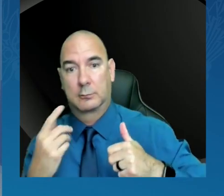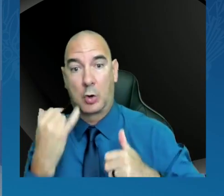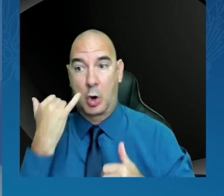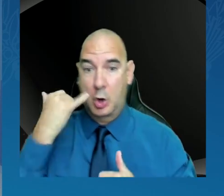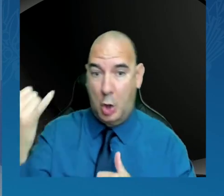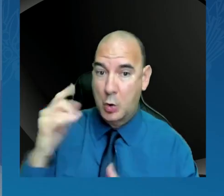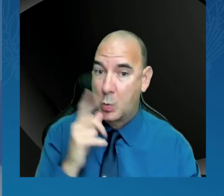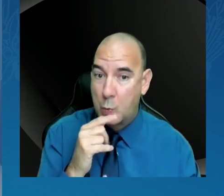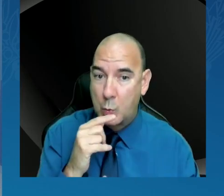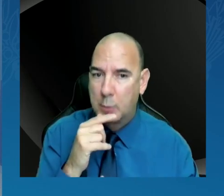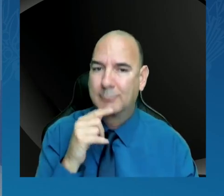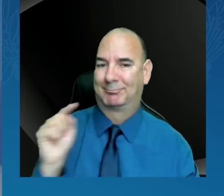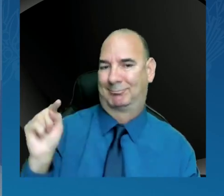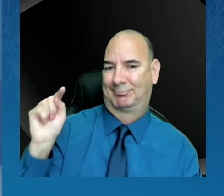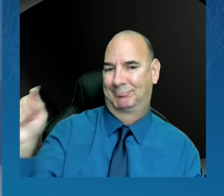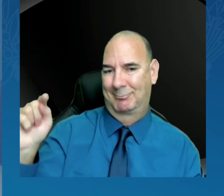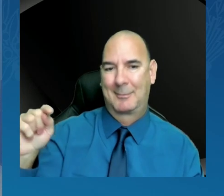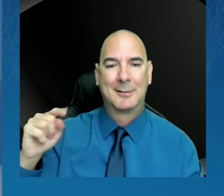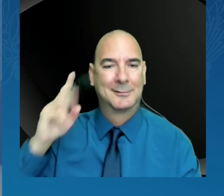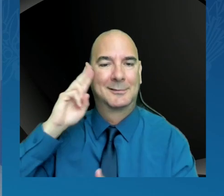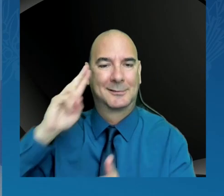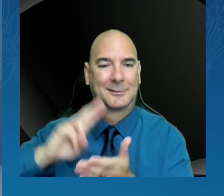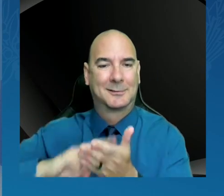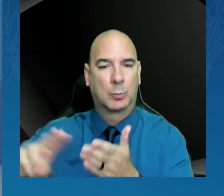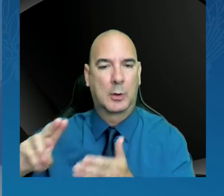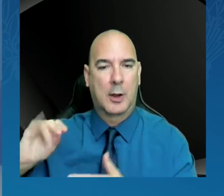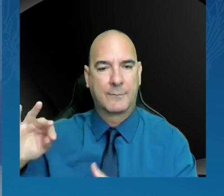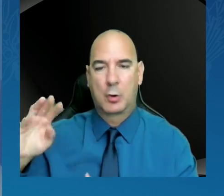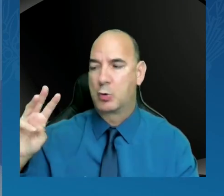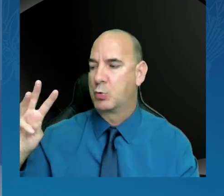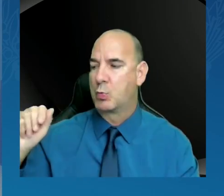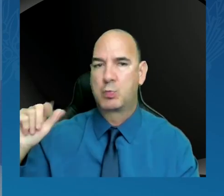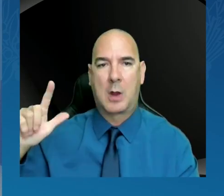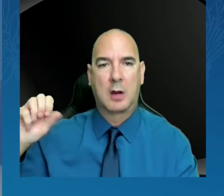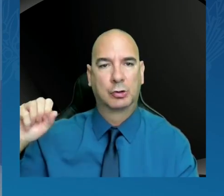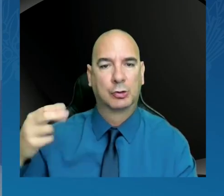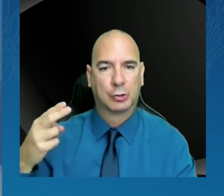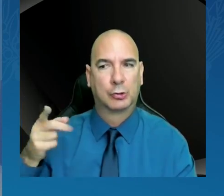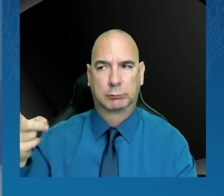That is what high respect he is held within this White House and this administration.